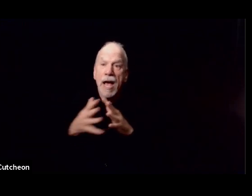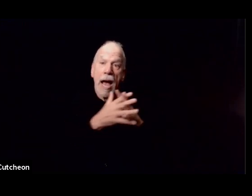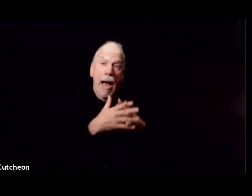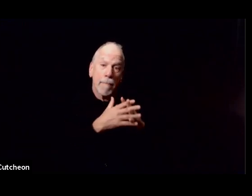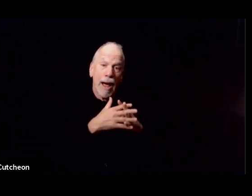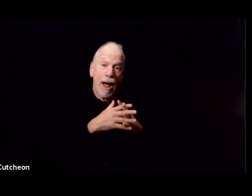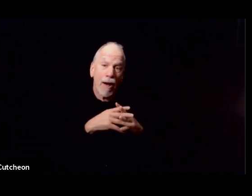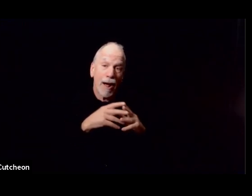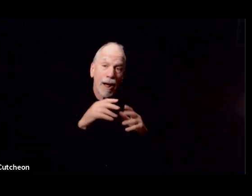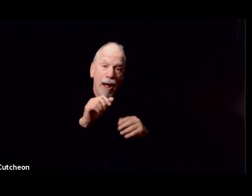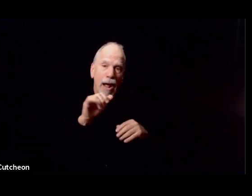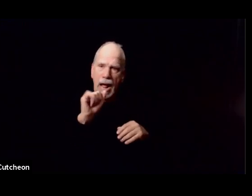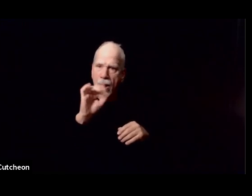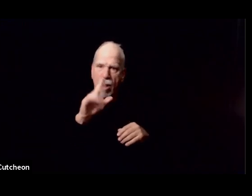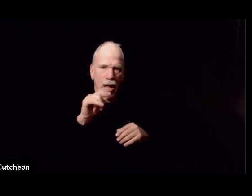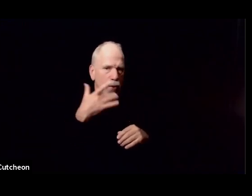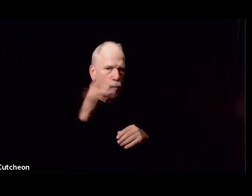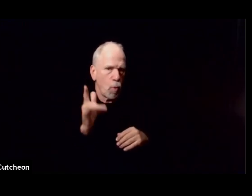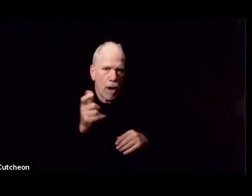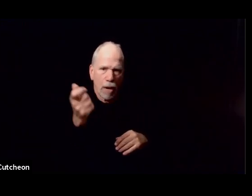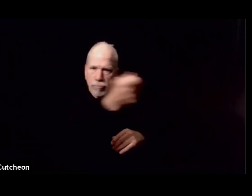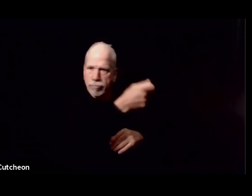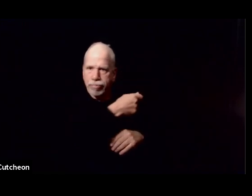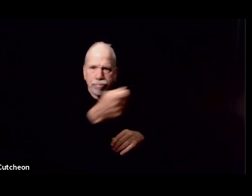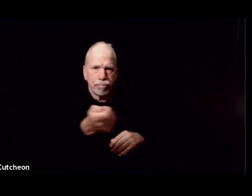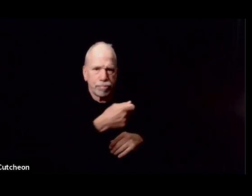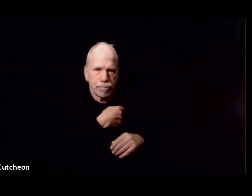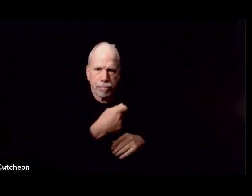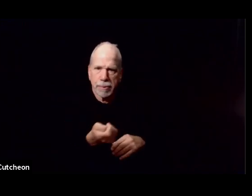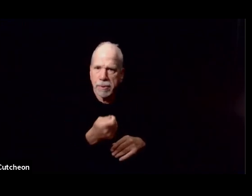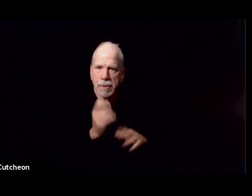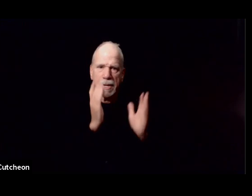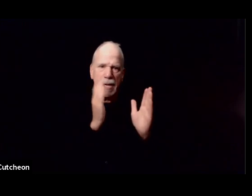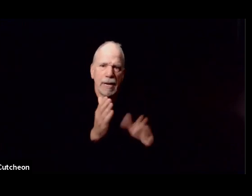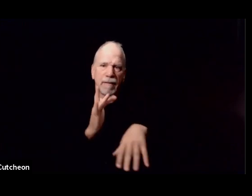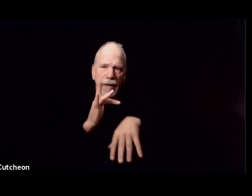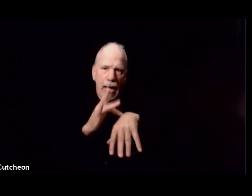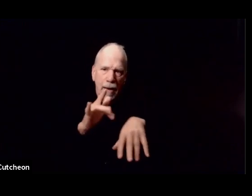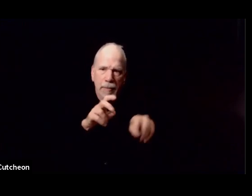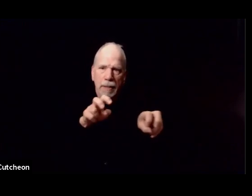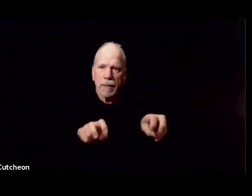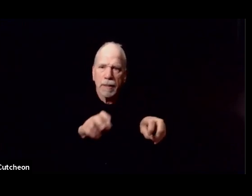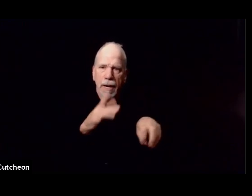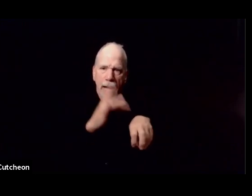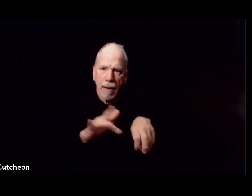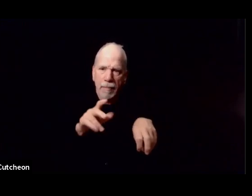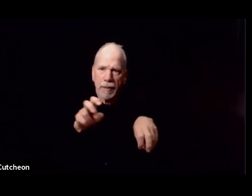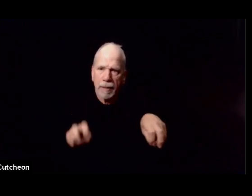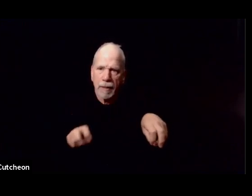uptick in air travel and I think some of that does reflect if you're wearing a mask and